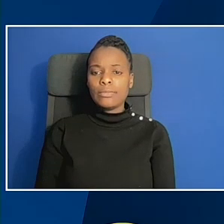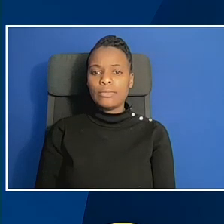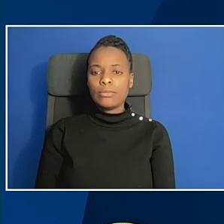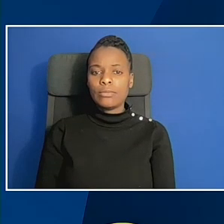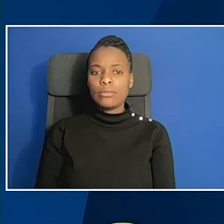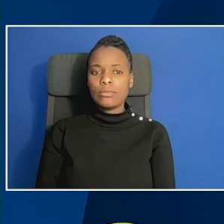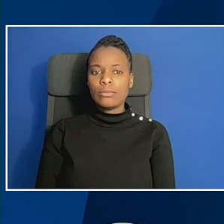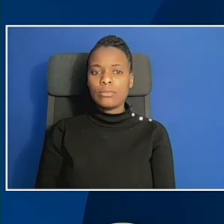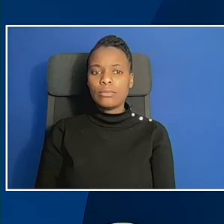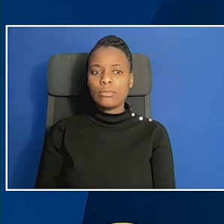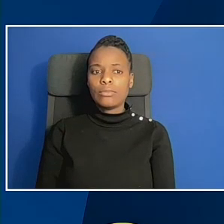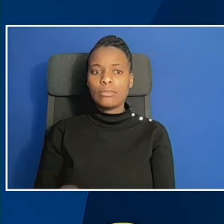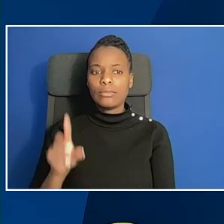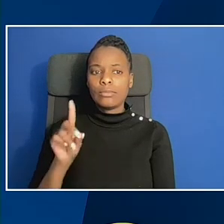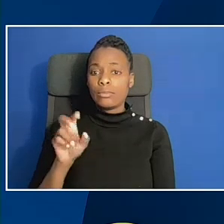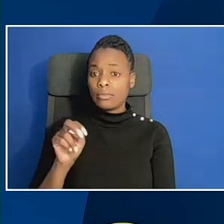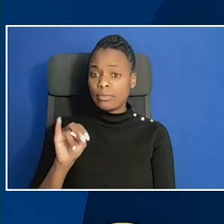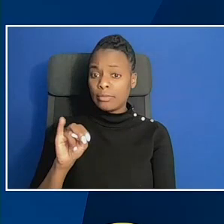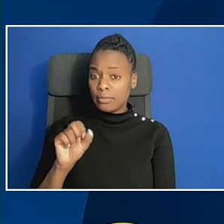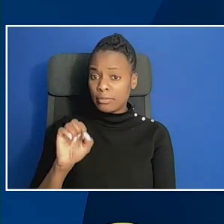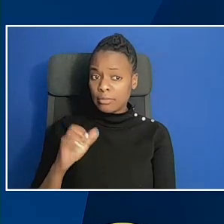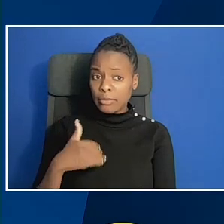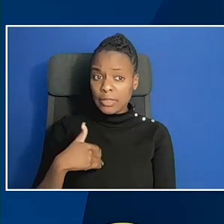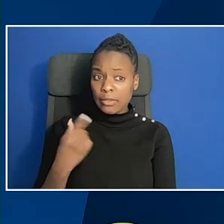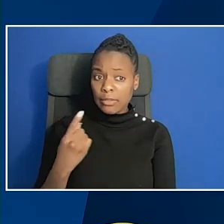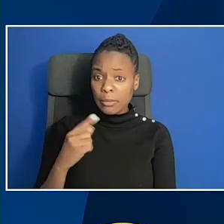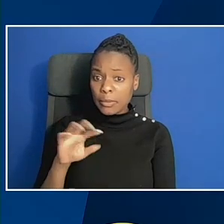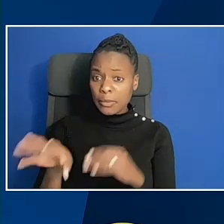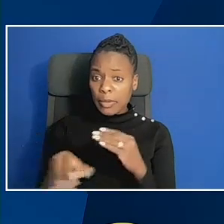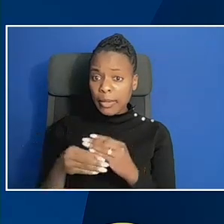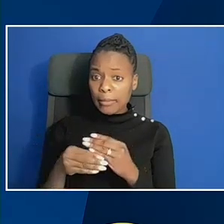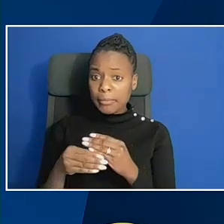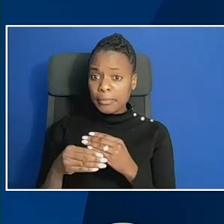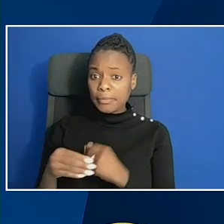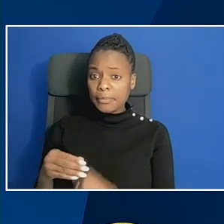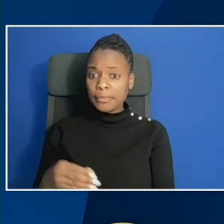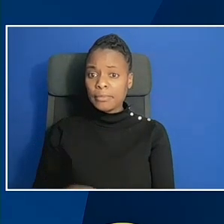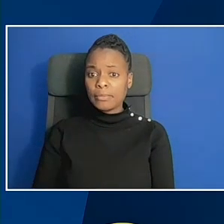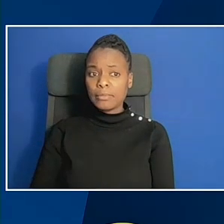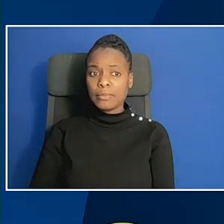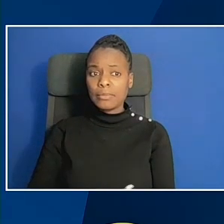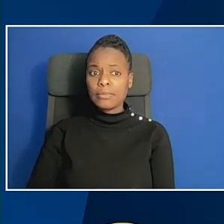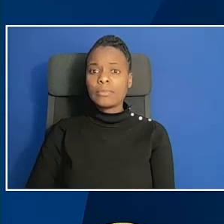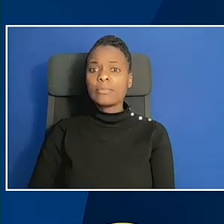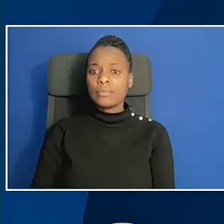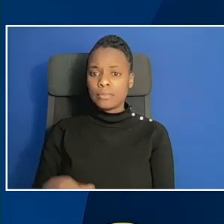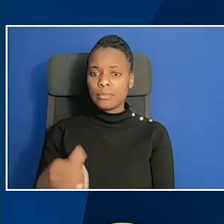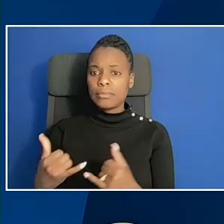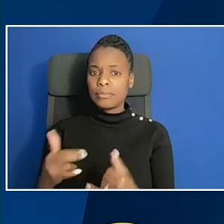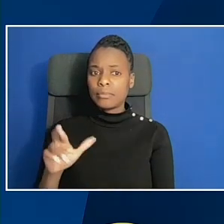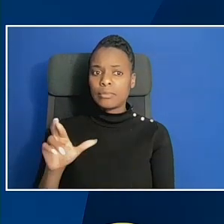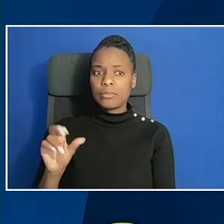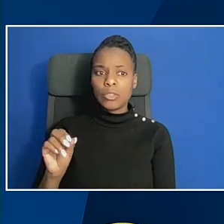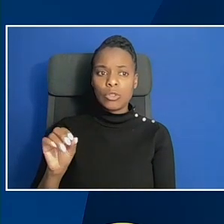Denise, do you have anything to add or your no, okay. I see Robyn, your next, go ahead.